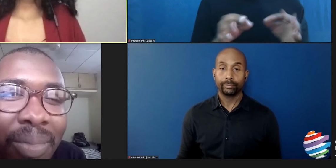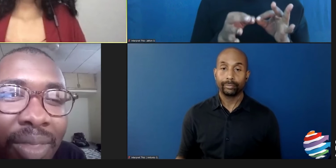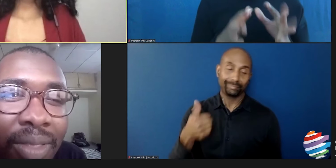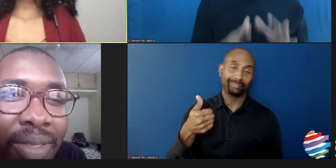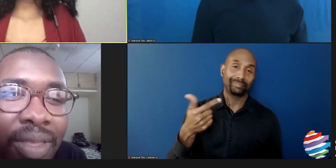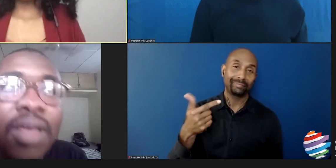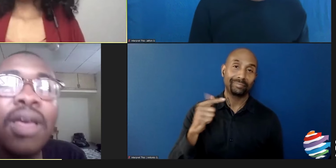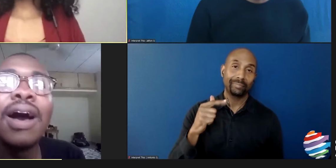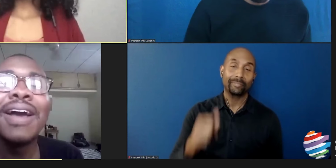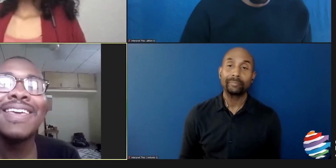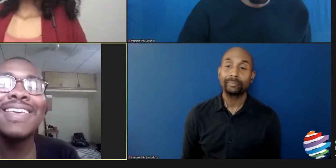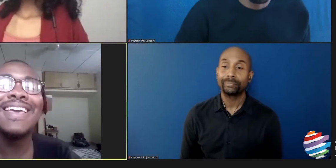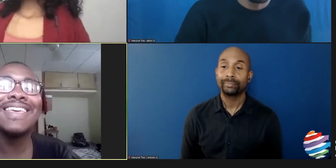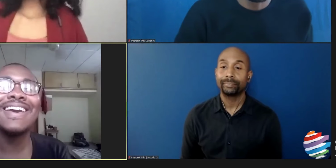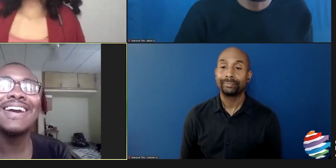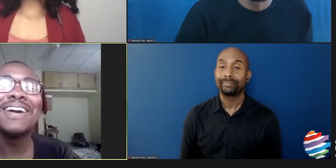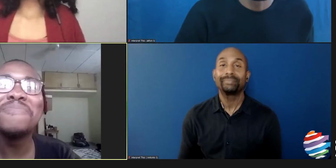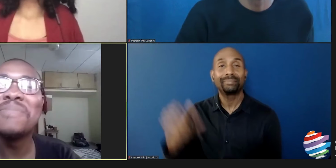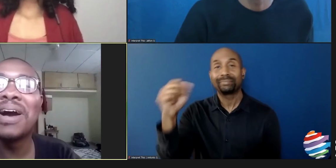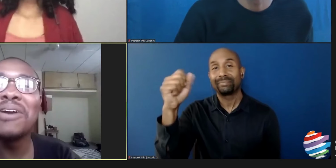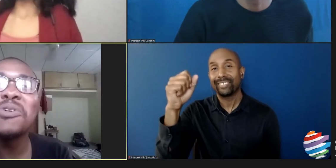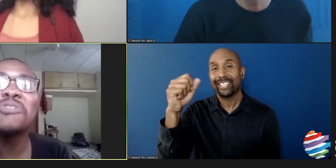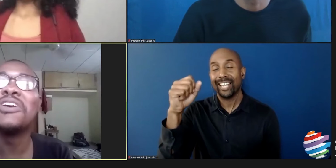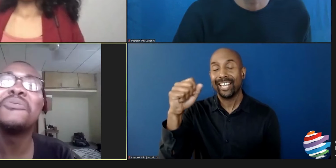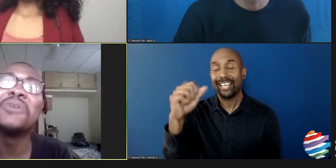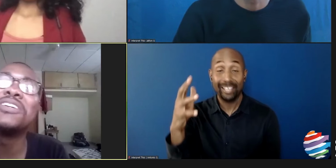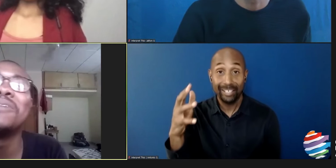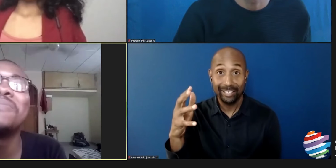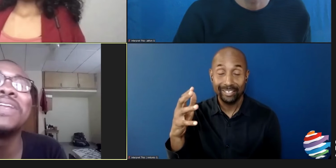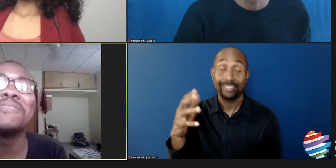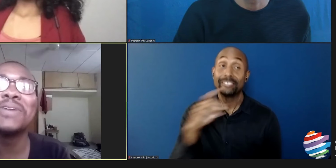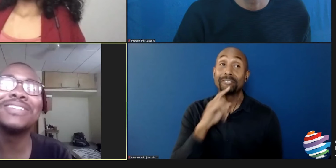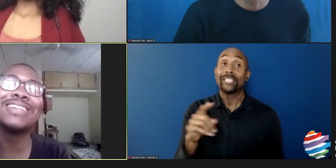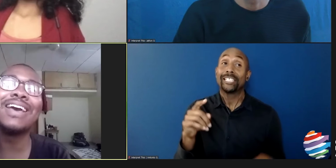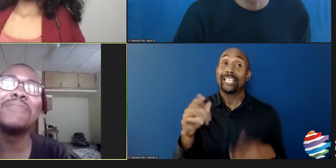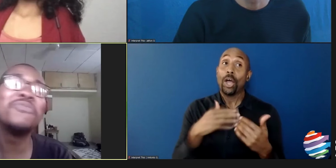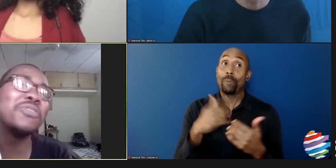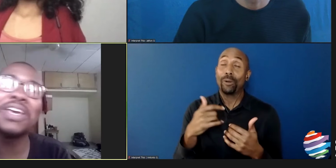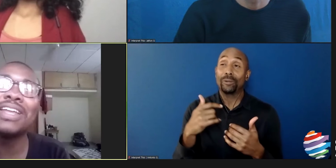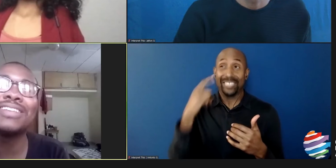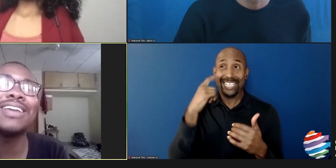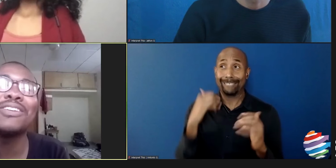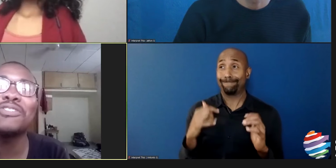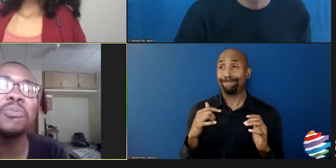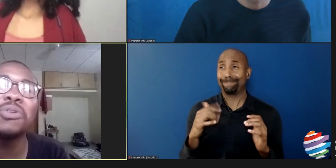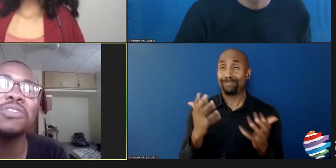Yeah. I almost don't want to jump in here because Vivienne has so beautifully.